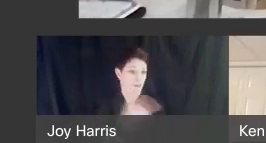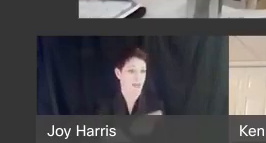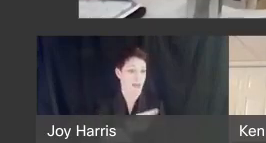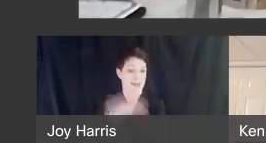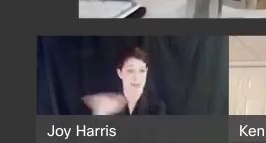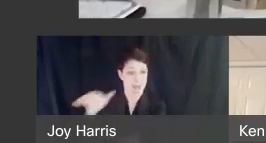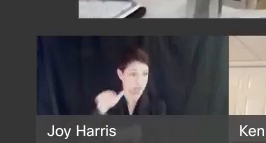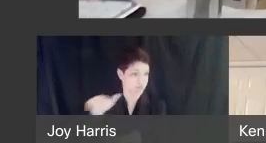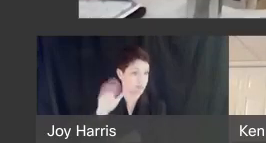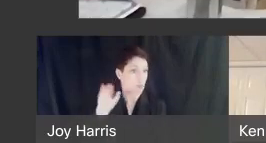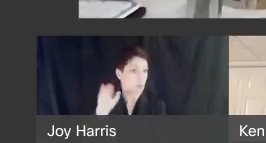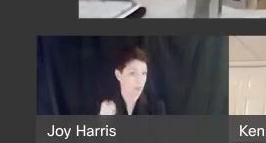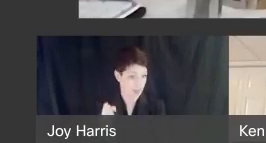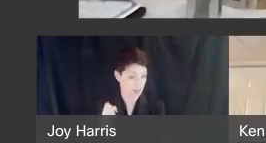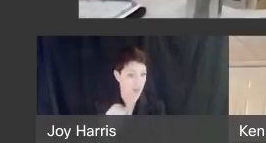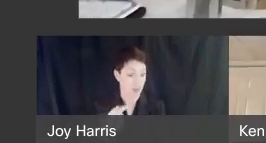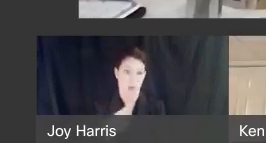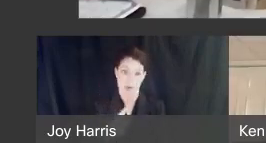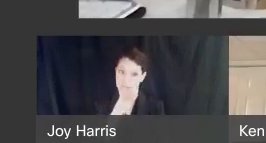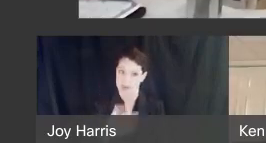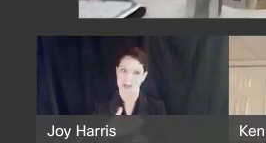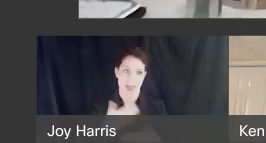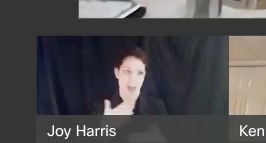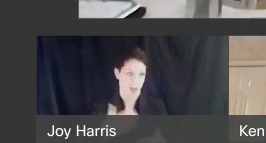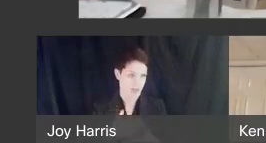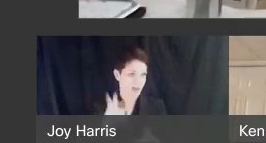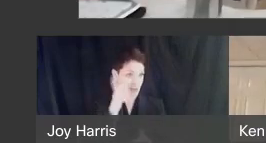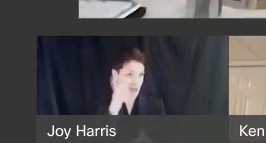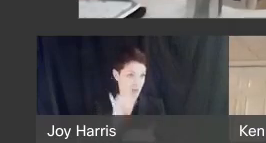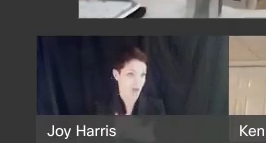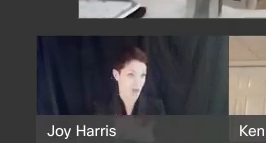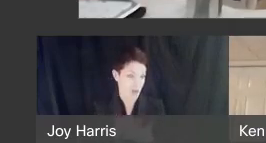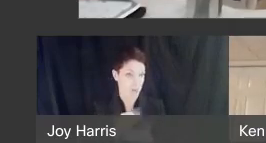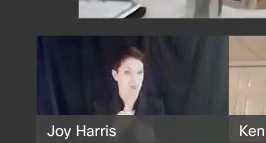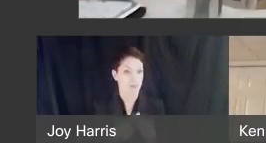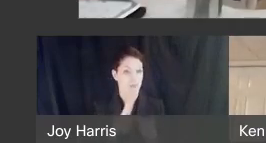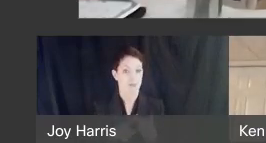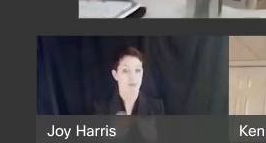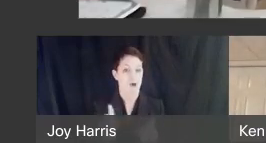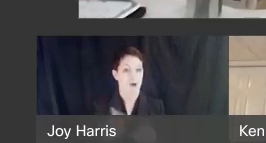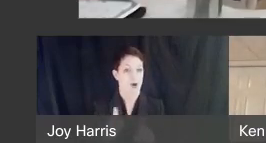We are extremely pleased about that and we are simply being asked to do what we've been